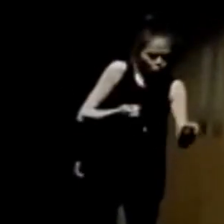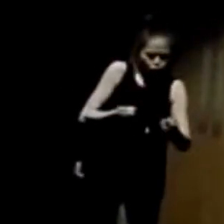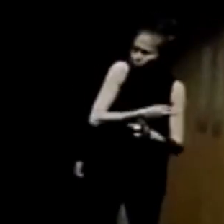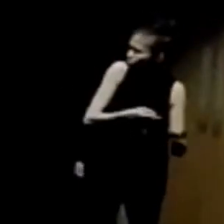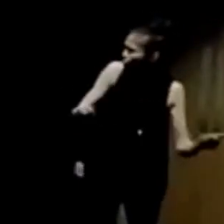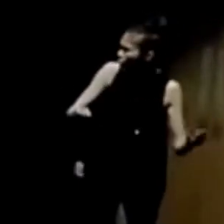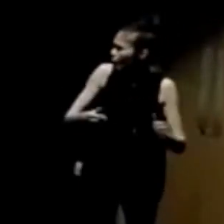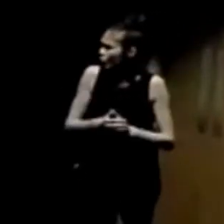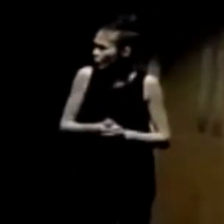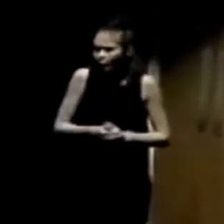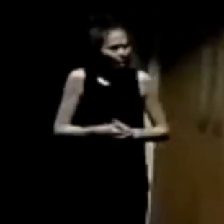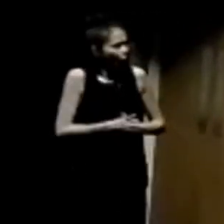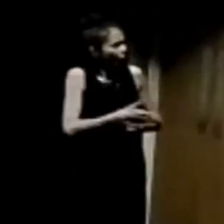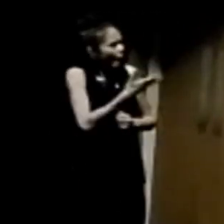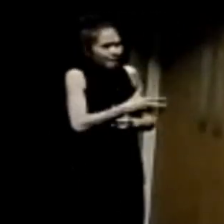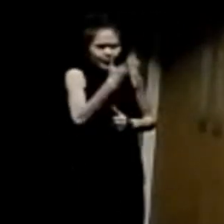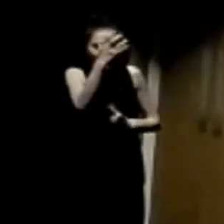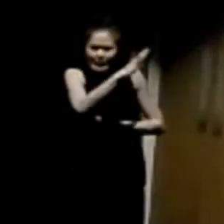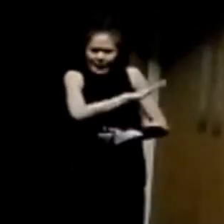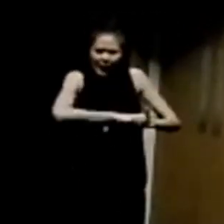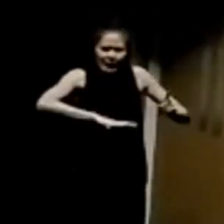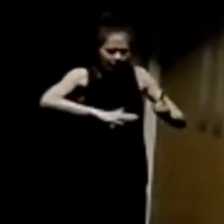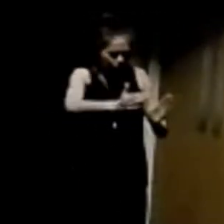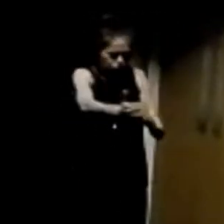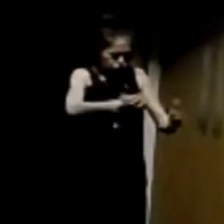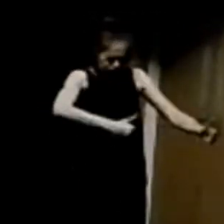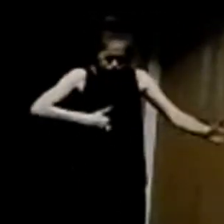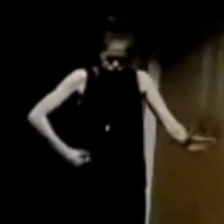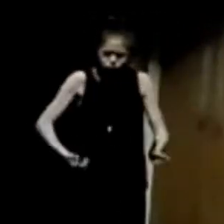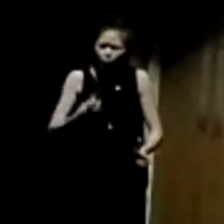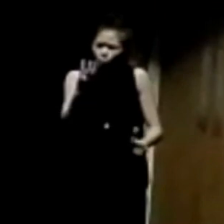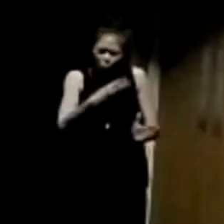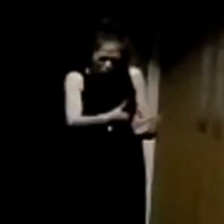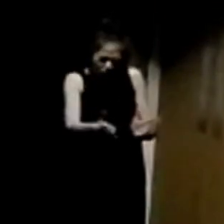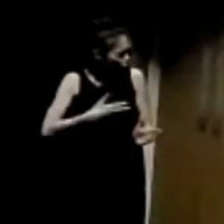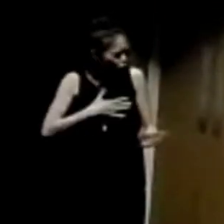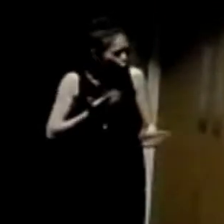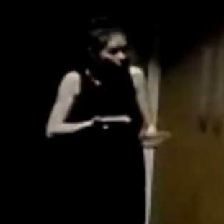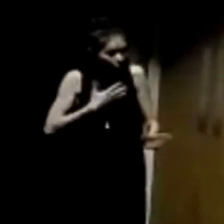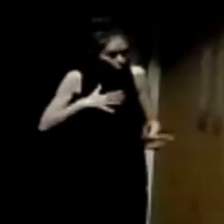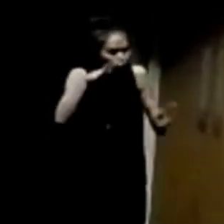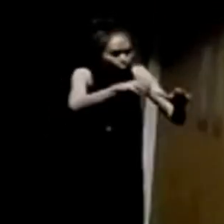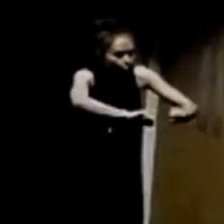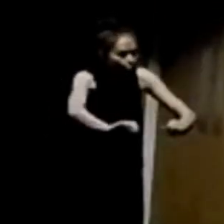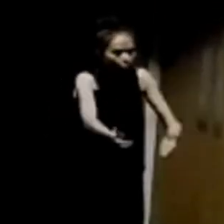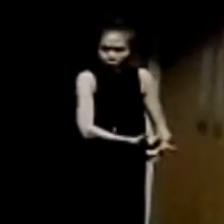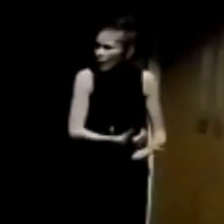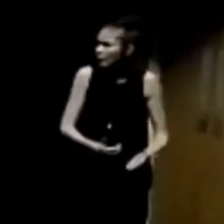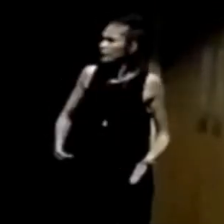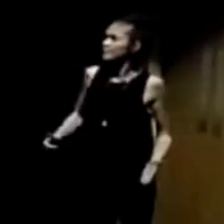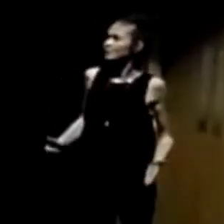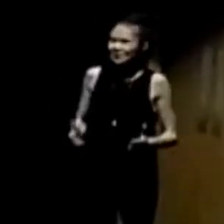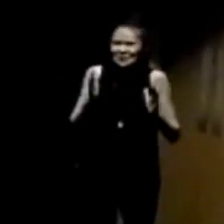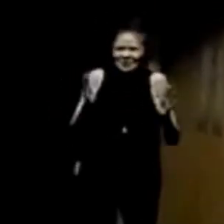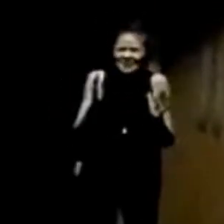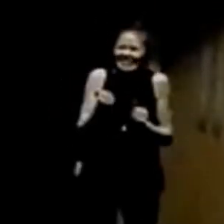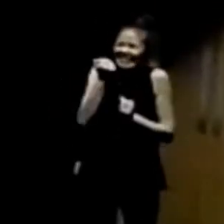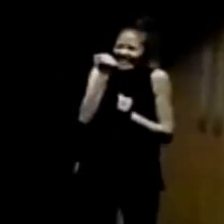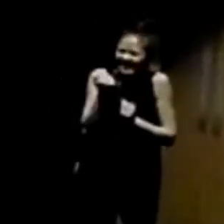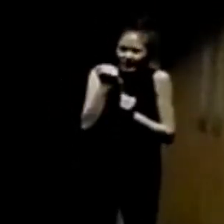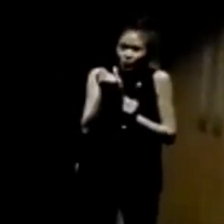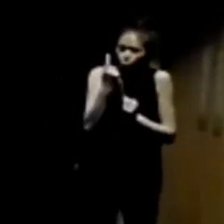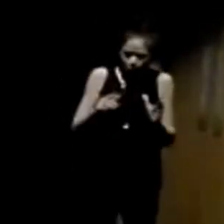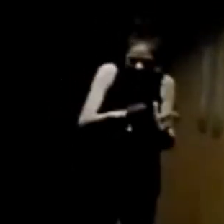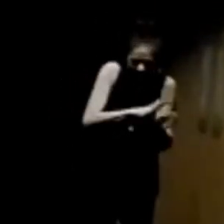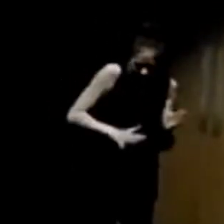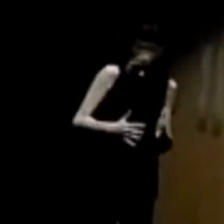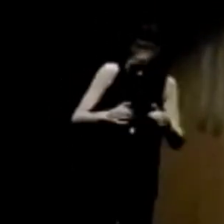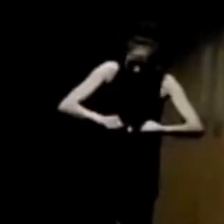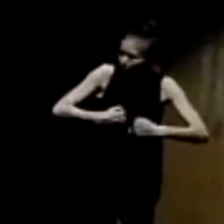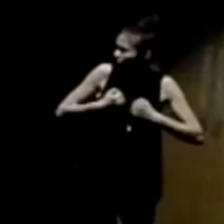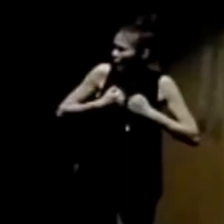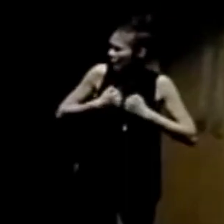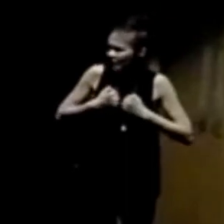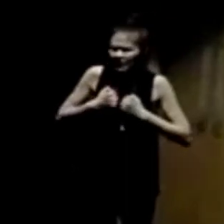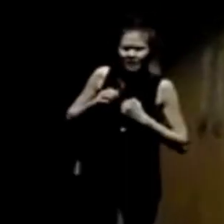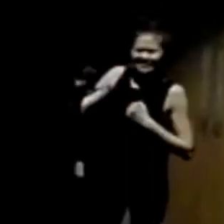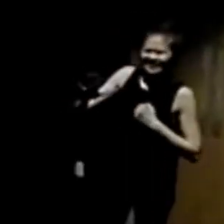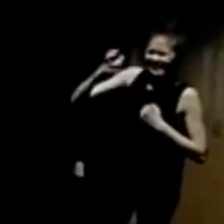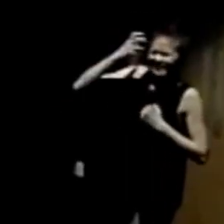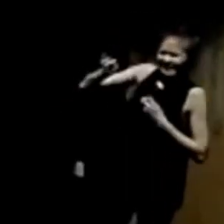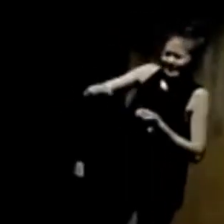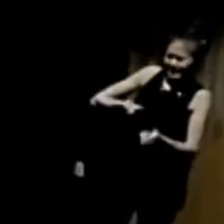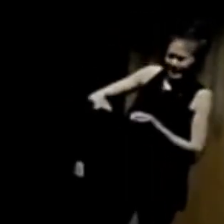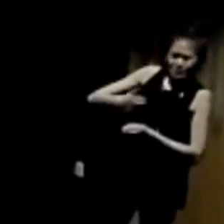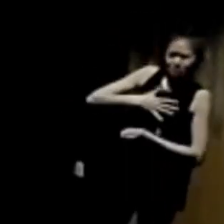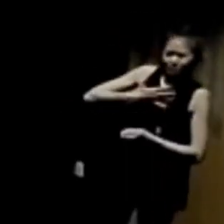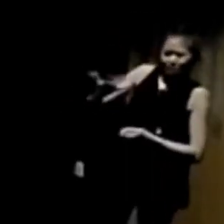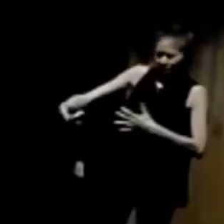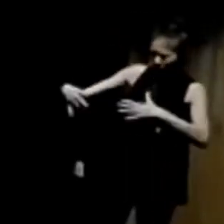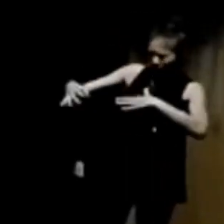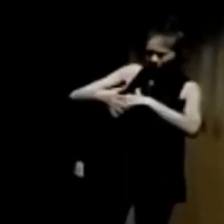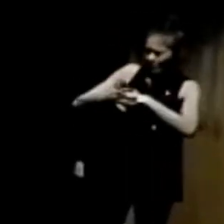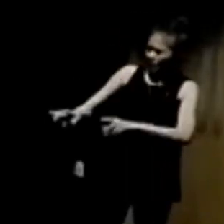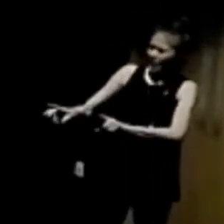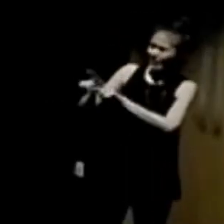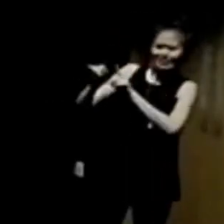I don’t want a kingdom I don't want a husband.